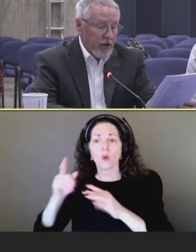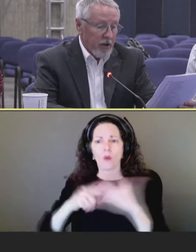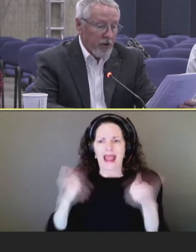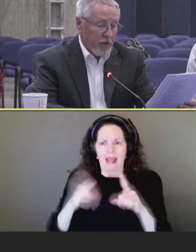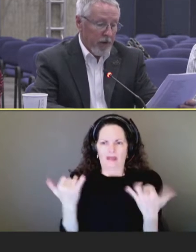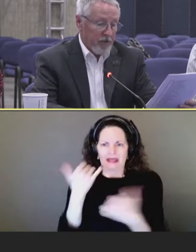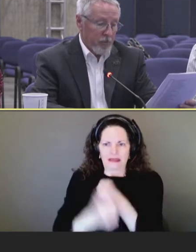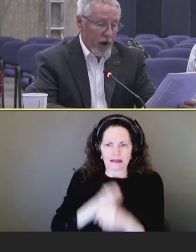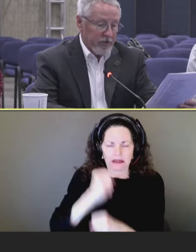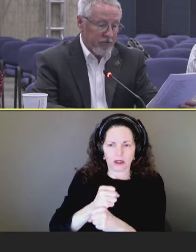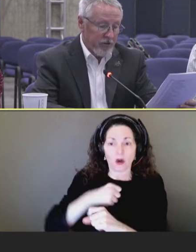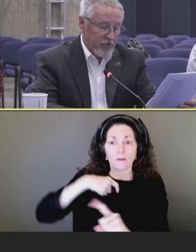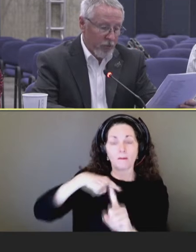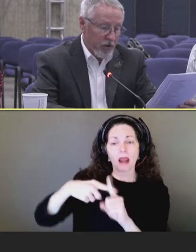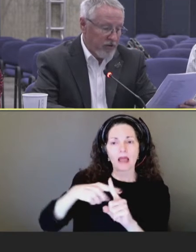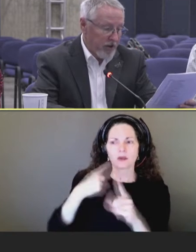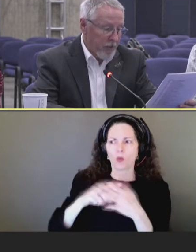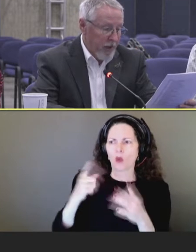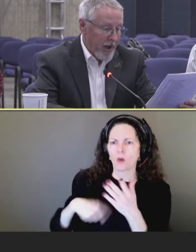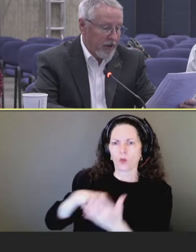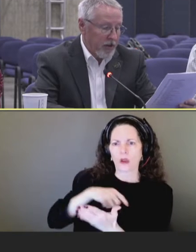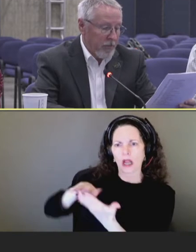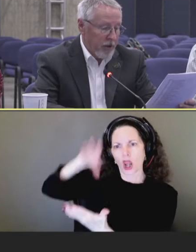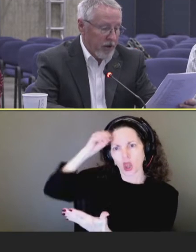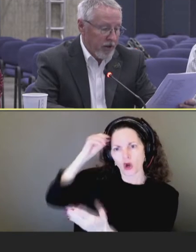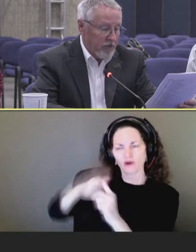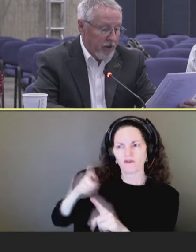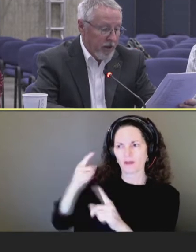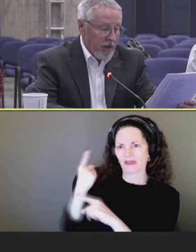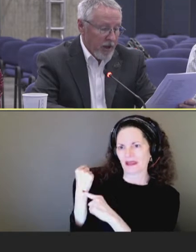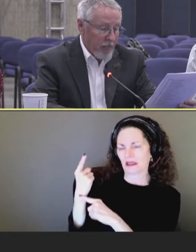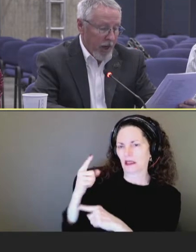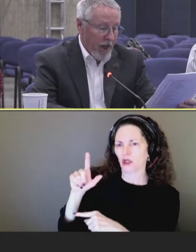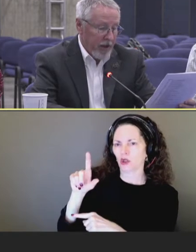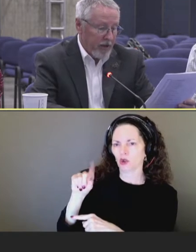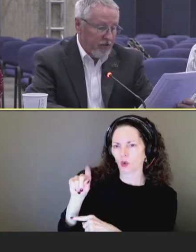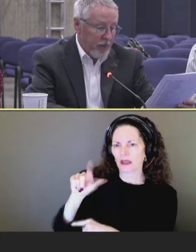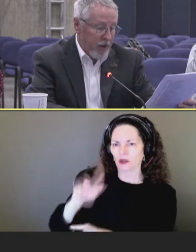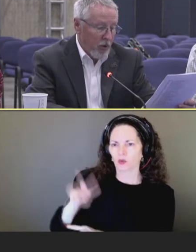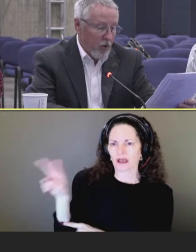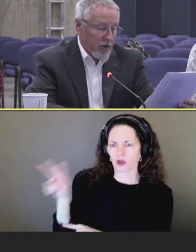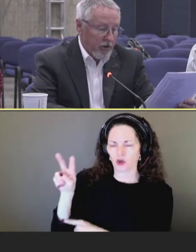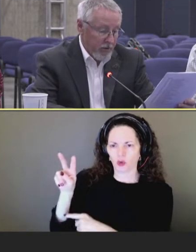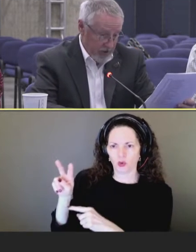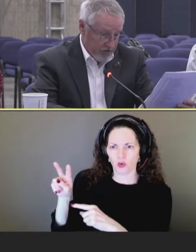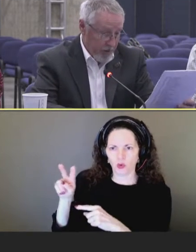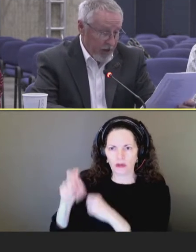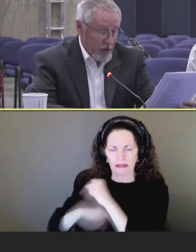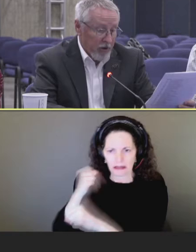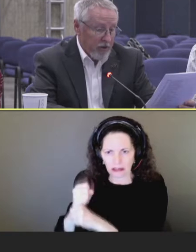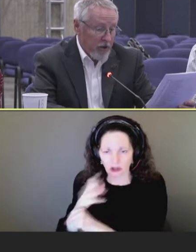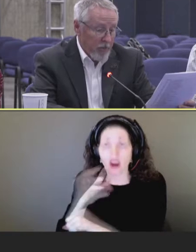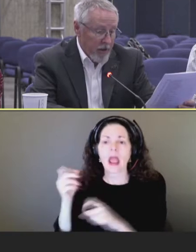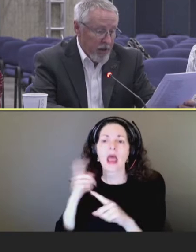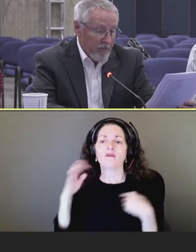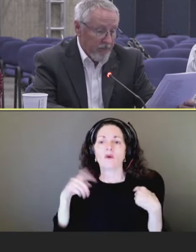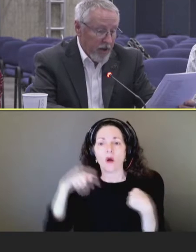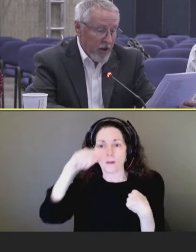including best practices for reaching impacted communities, and Black and Hispanic or Latino men;